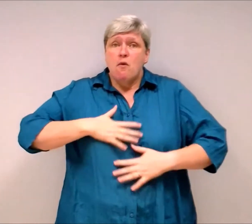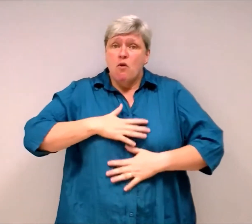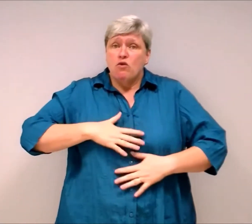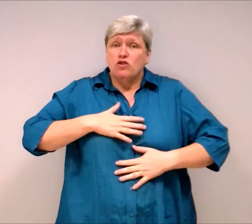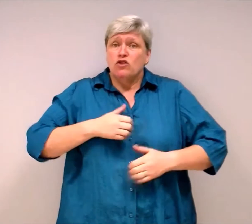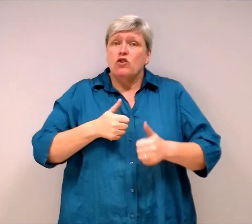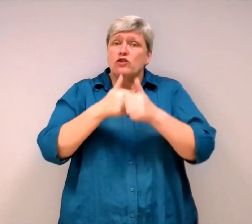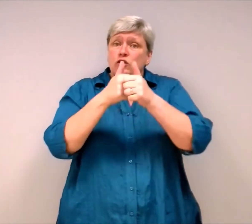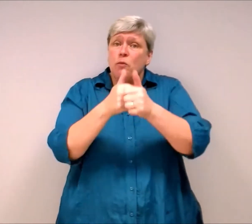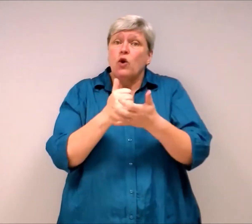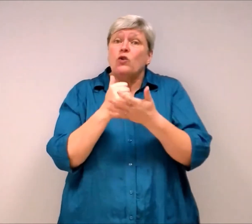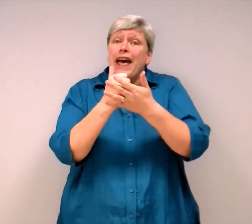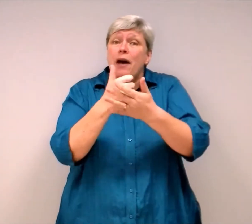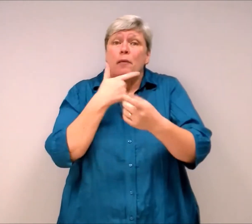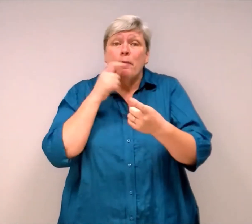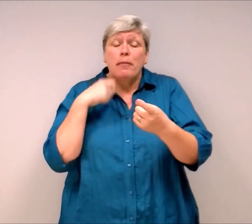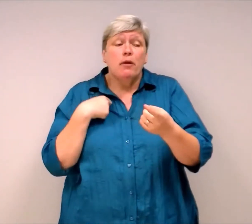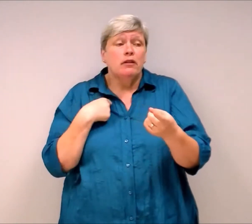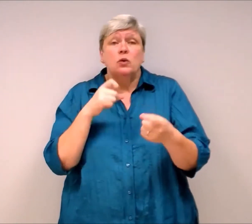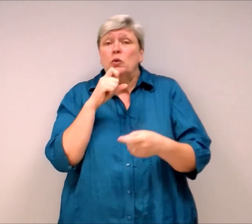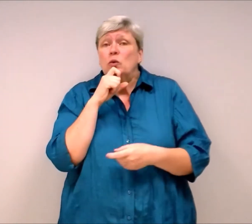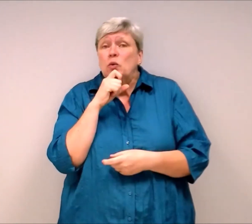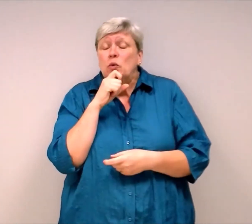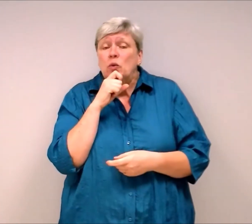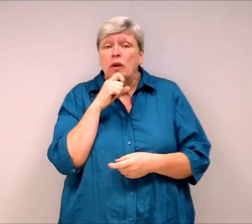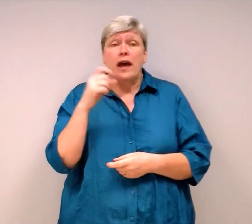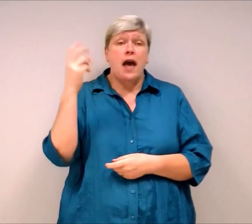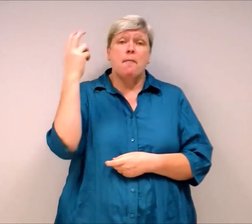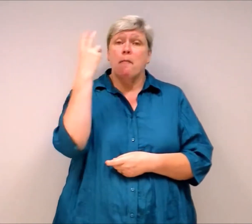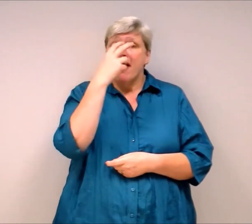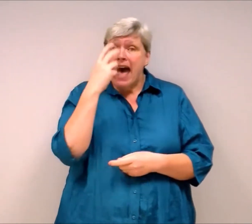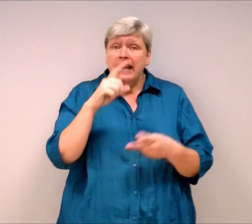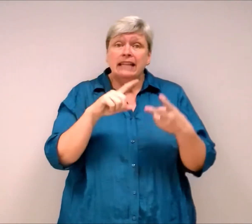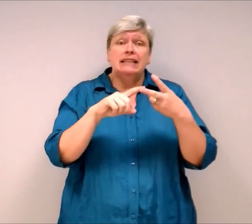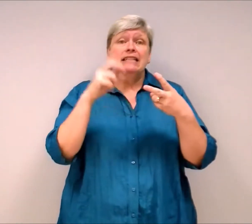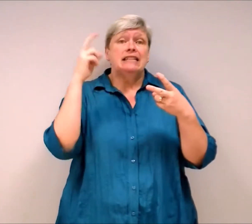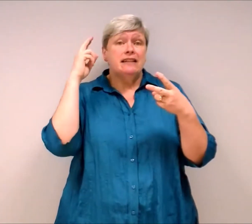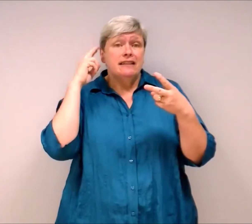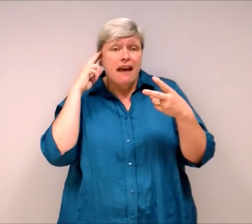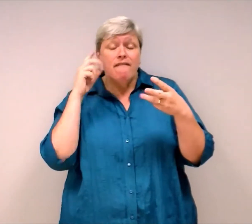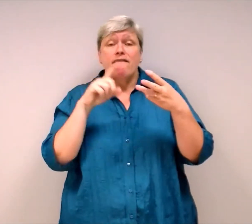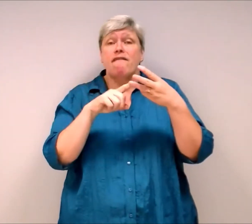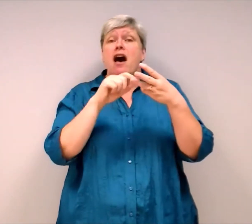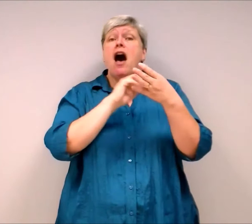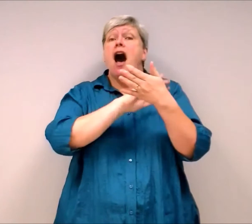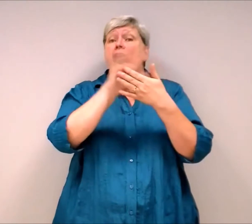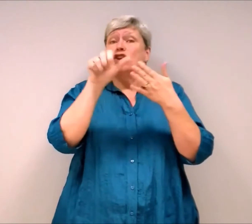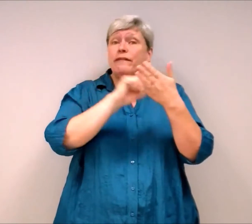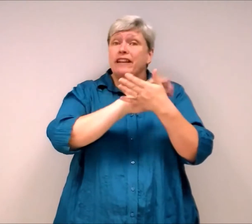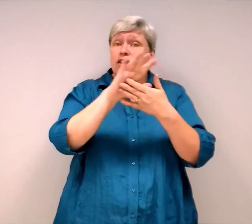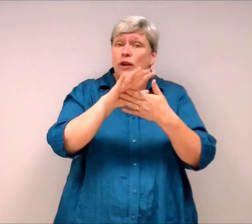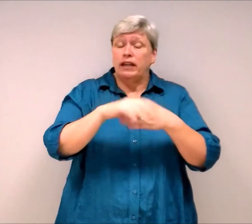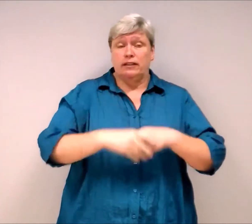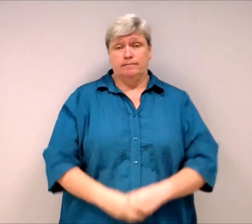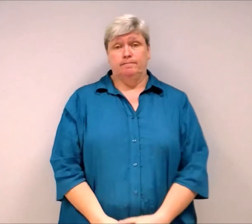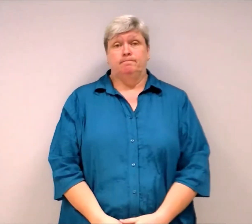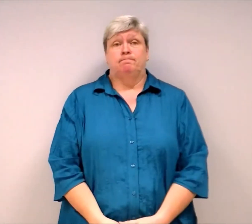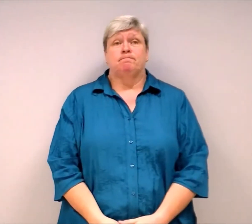to help people who are blind, deaf or hard of hearing.